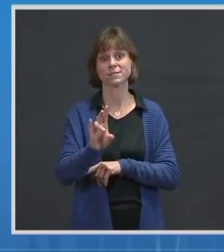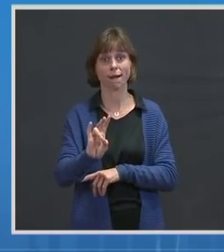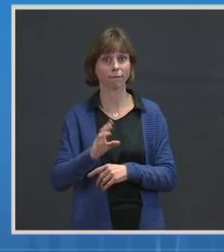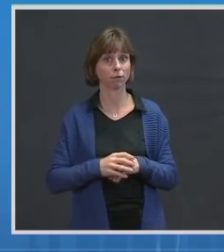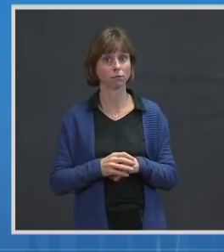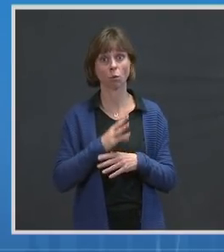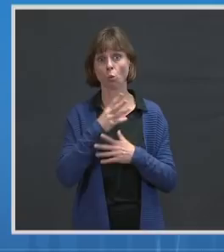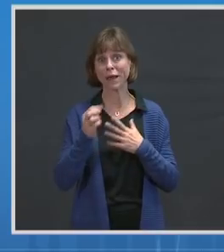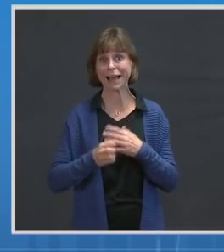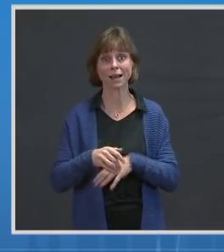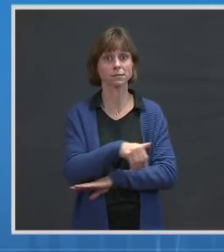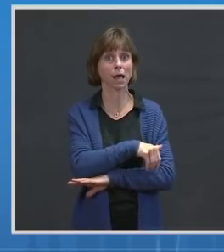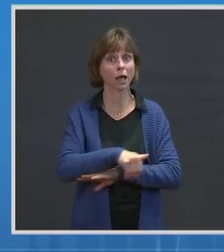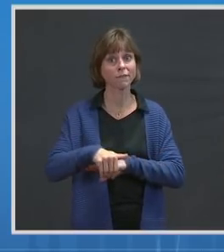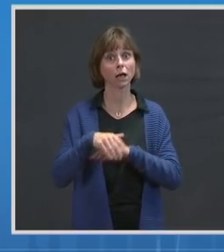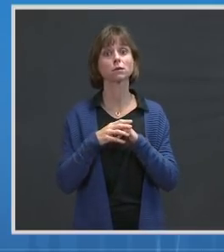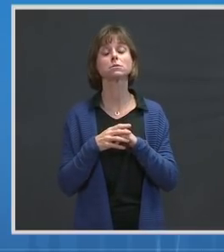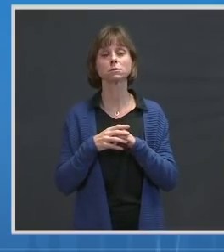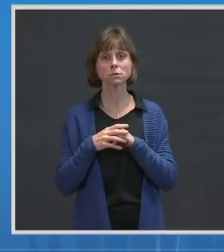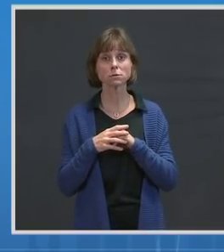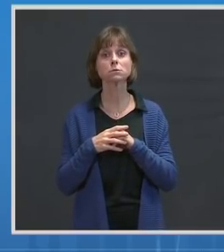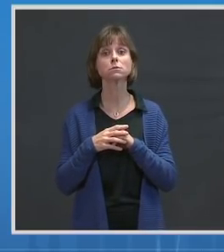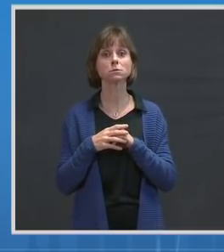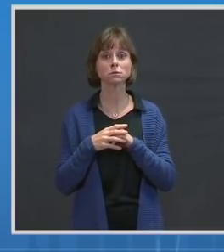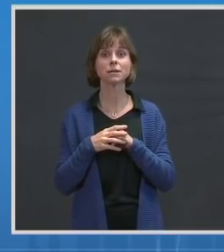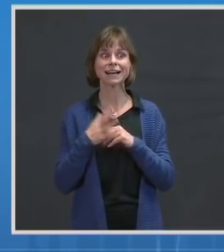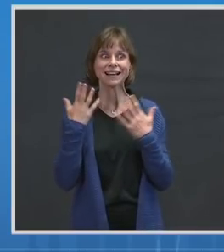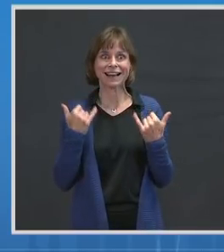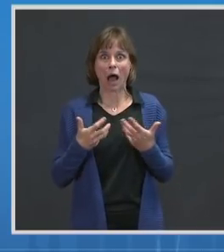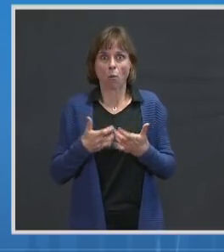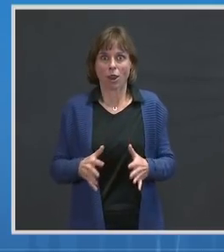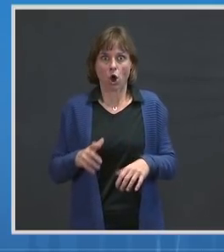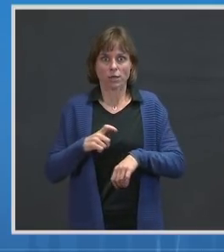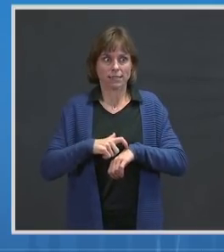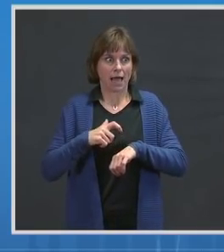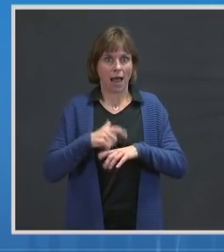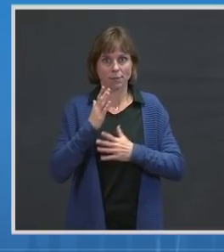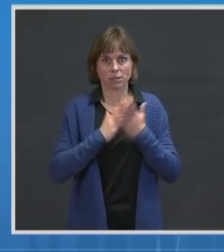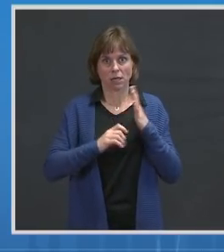And we want to make sure that as we've lost some time in some states for people to get needles in arms,